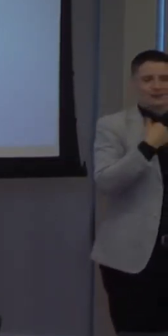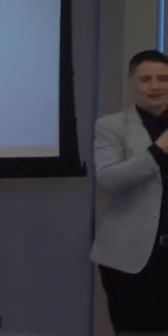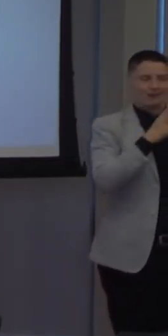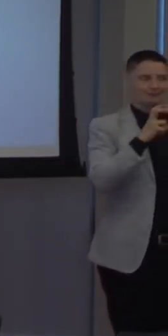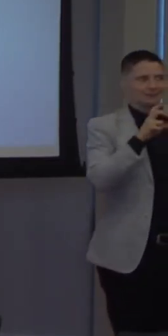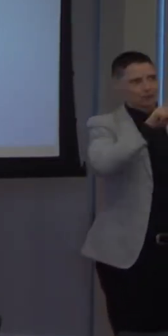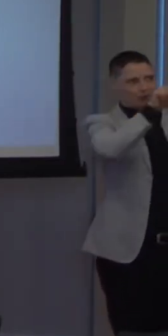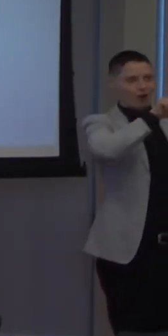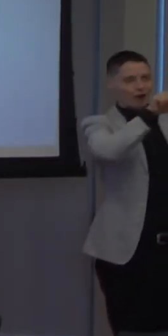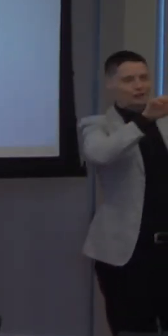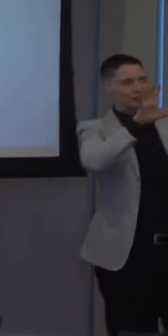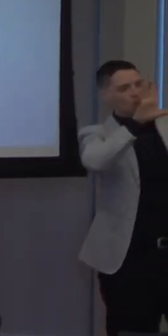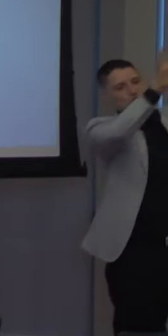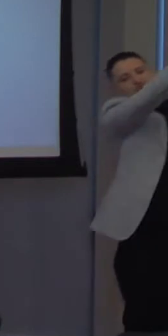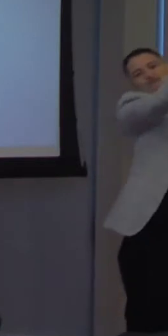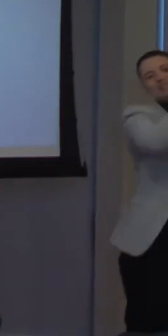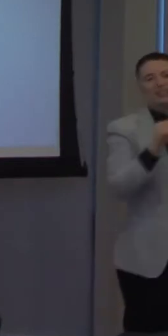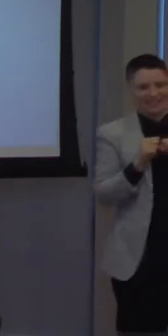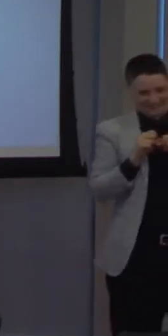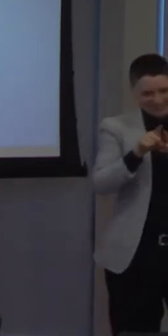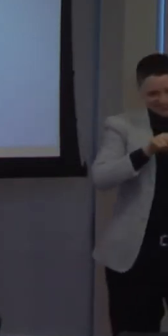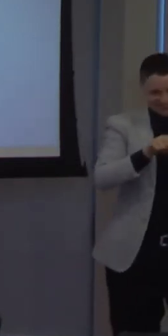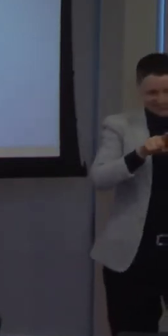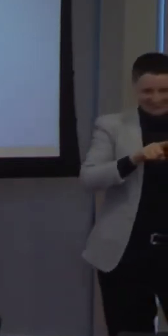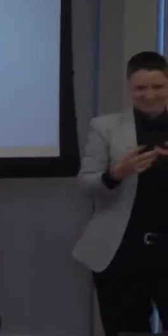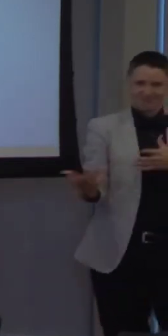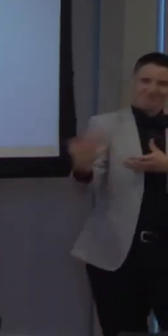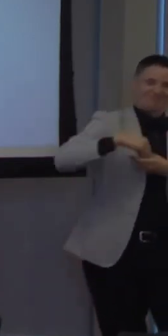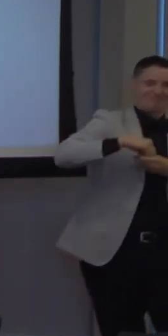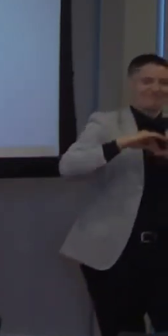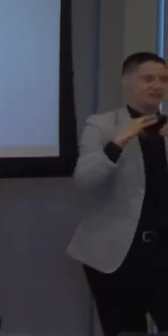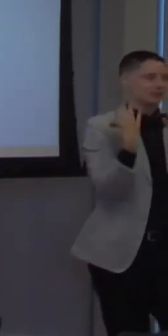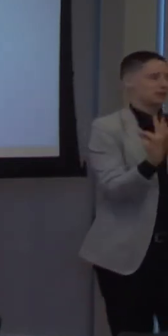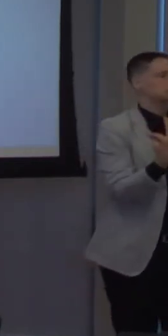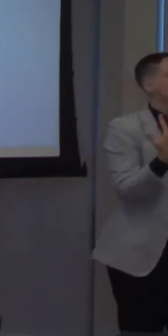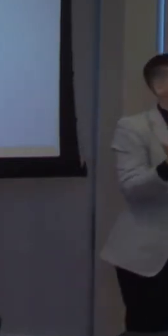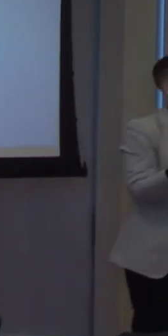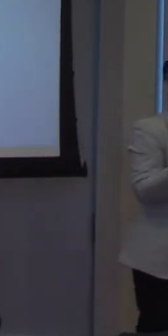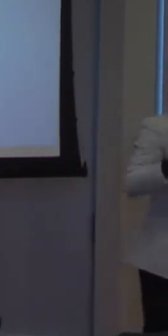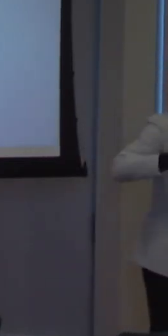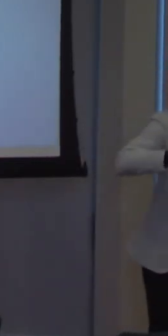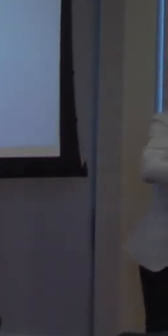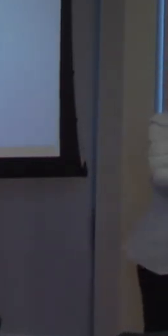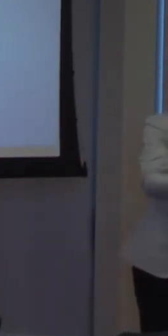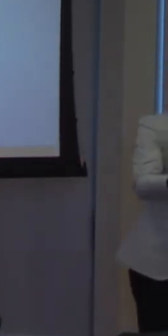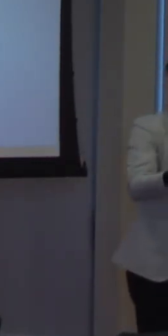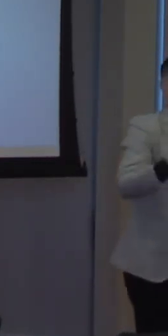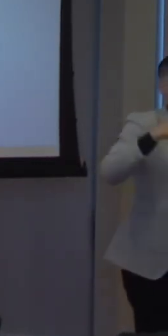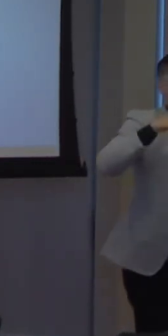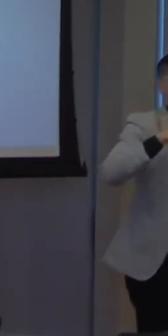And I wanted to turn to the audience, to you guys, to, kind of, engage with some learning for us, too,